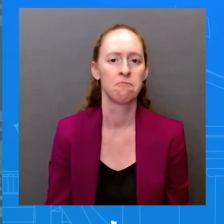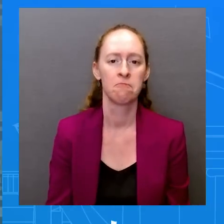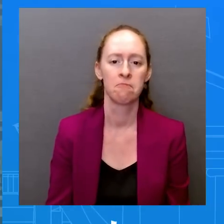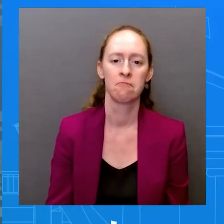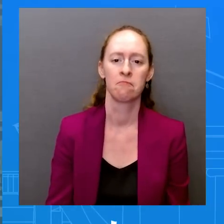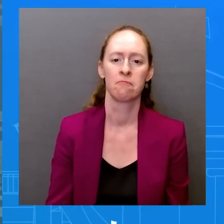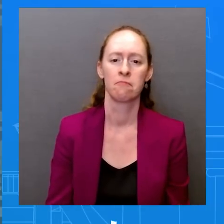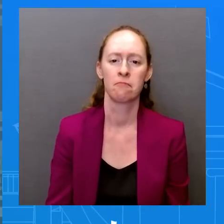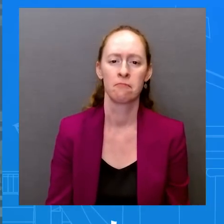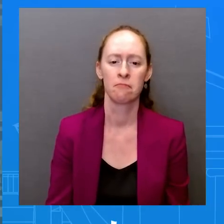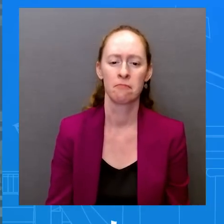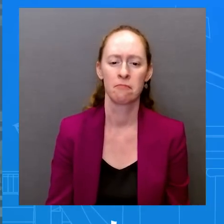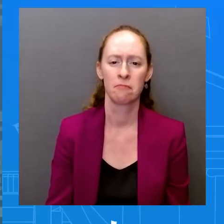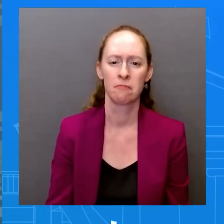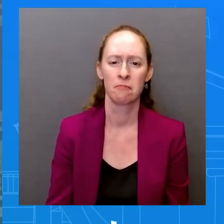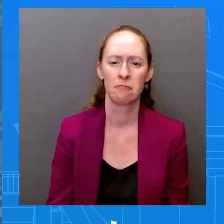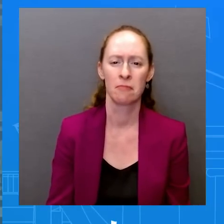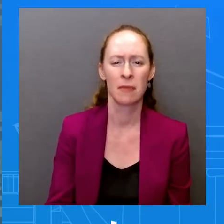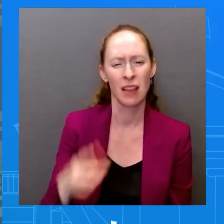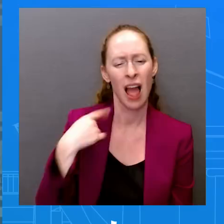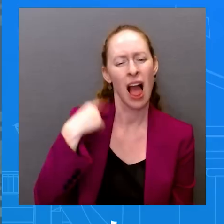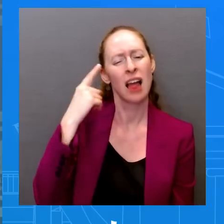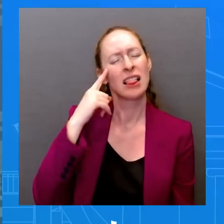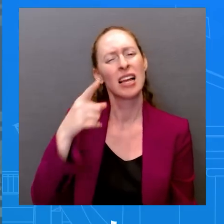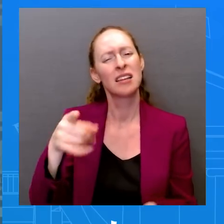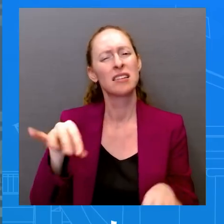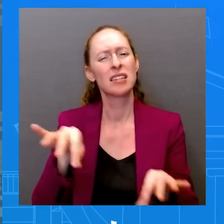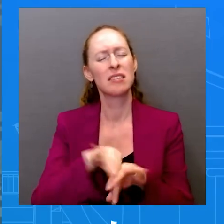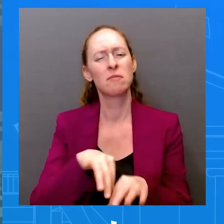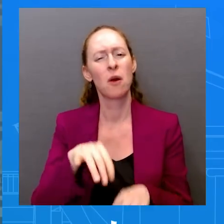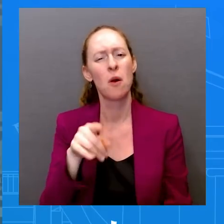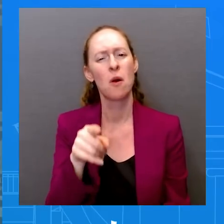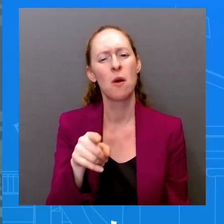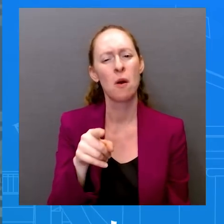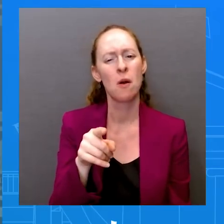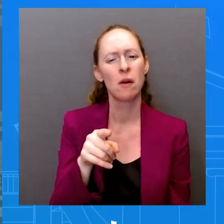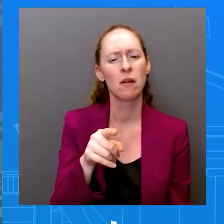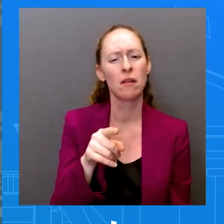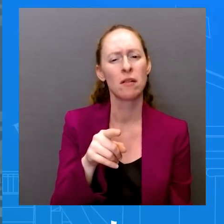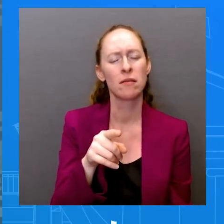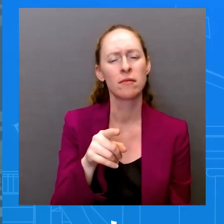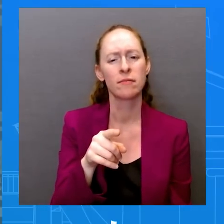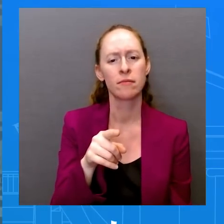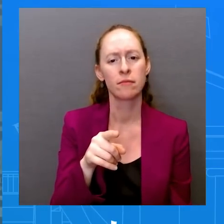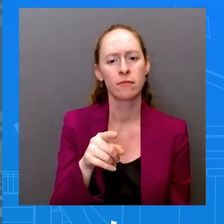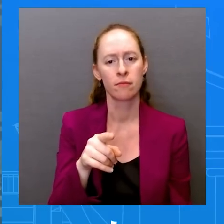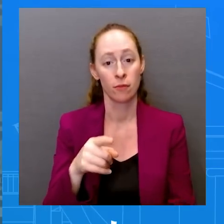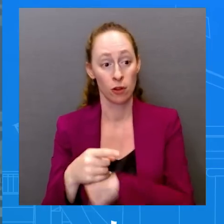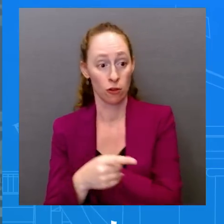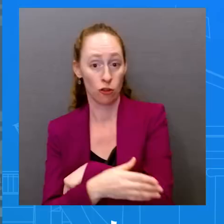which is our countries and people have always had a -- or shared a special relationship. And our thoughts are –